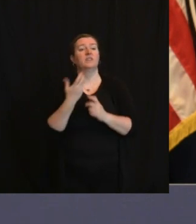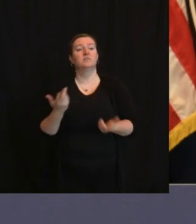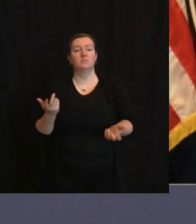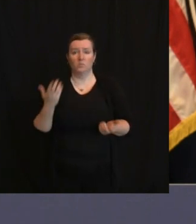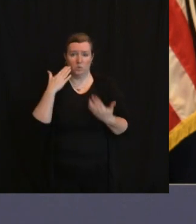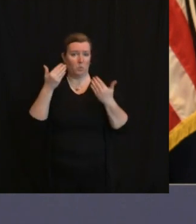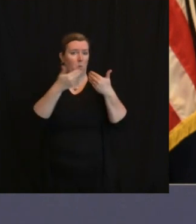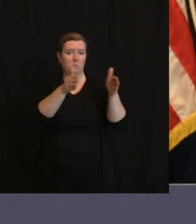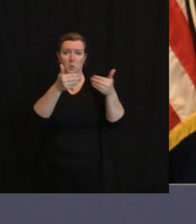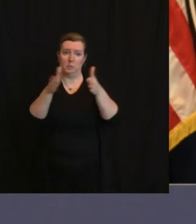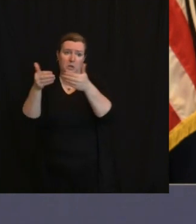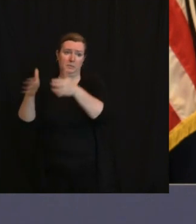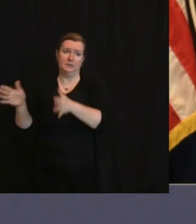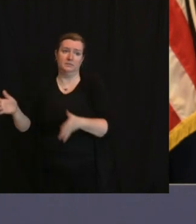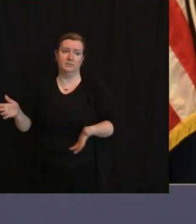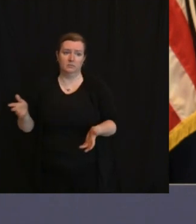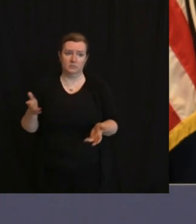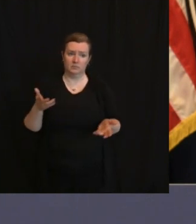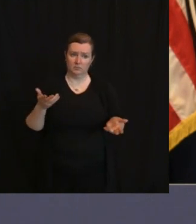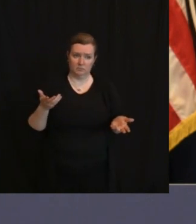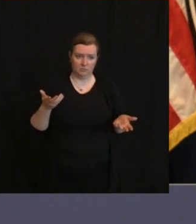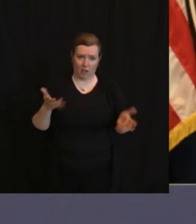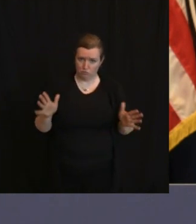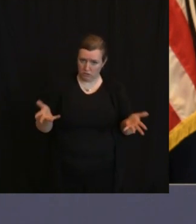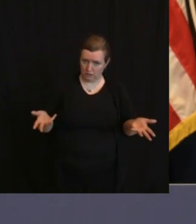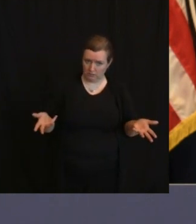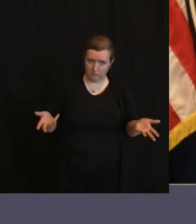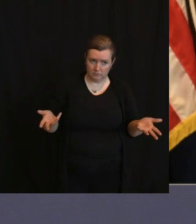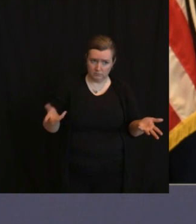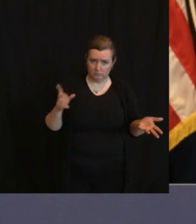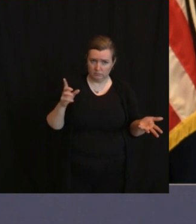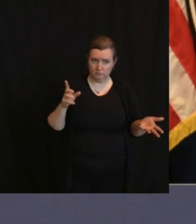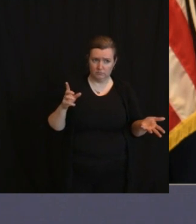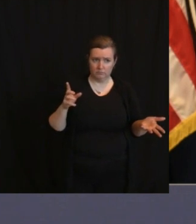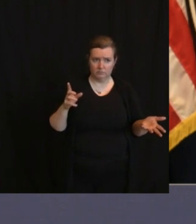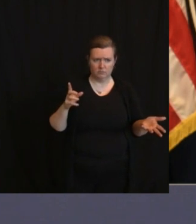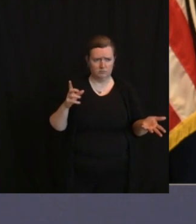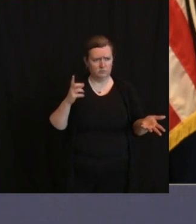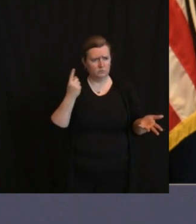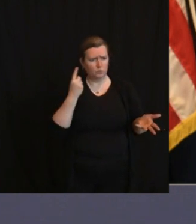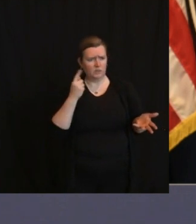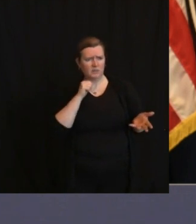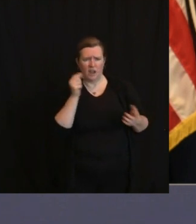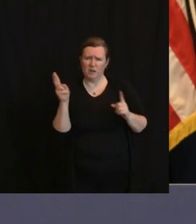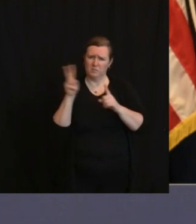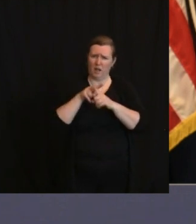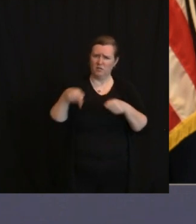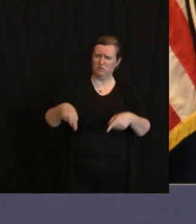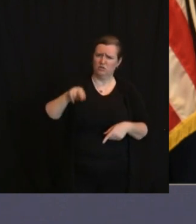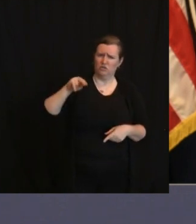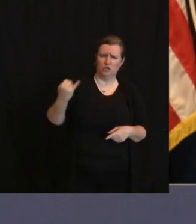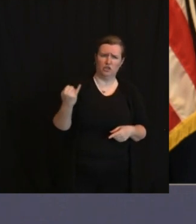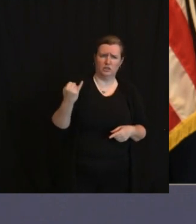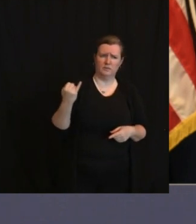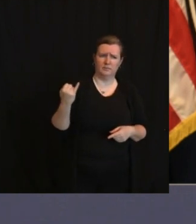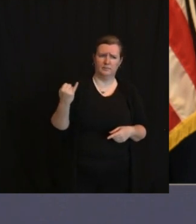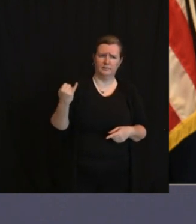PENNSYLVANIA IS ALLOWING PARKS AND GOLF COURSES TO OPEN. DELAWARE GOLF COURSES ARE OPEN WHY NOT ALLOW A SECOND CHANCE